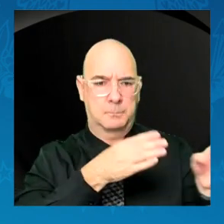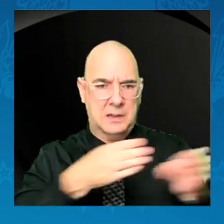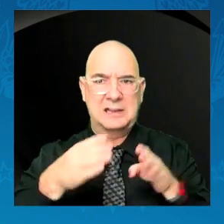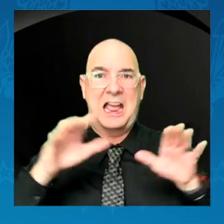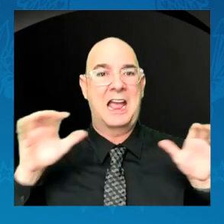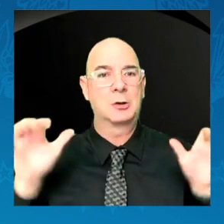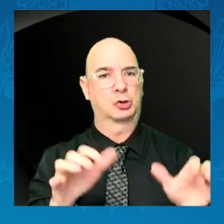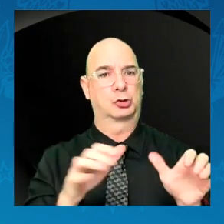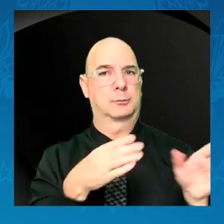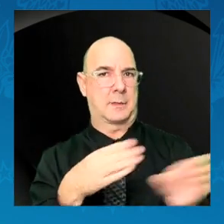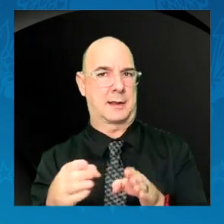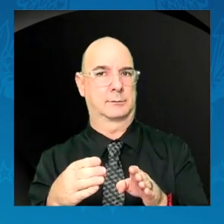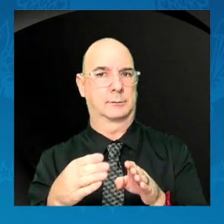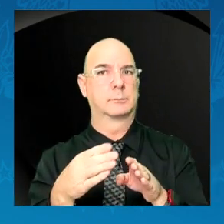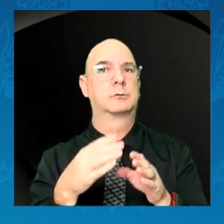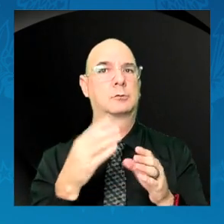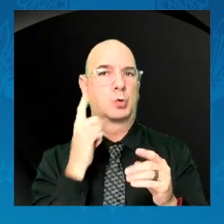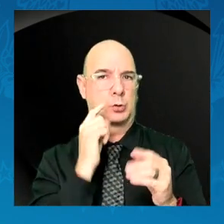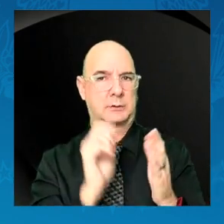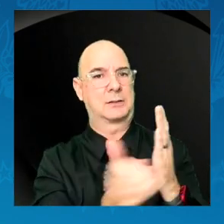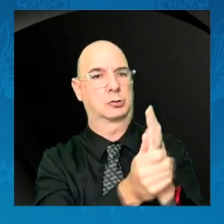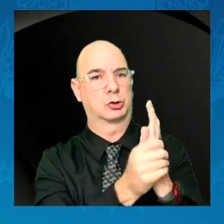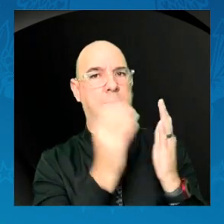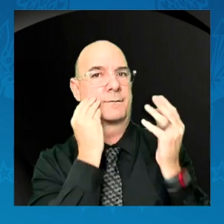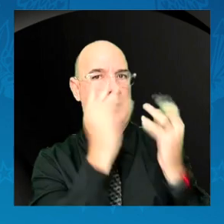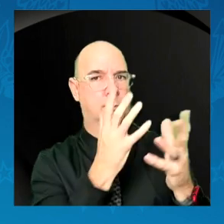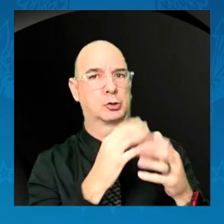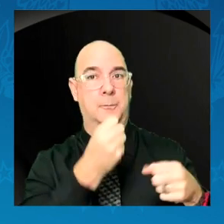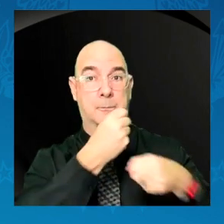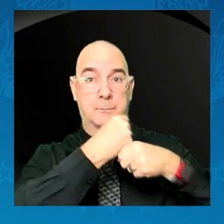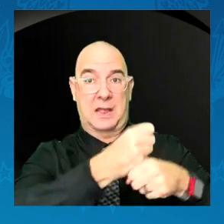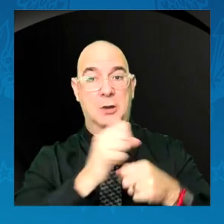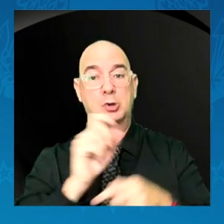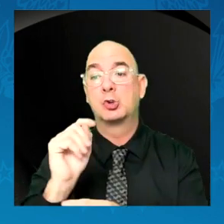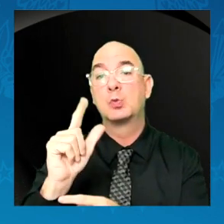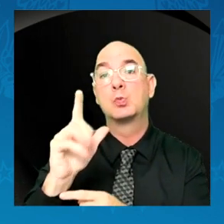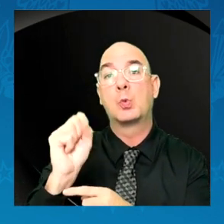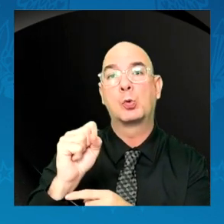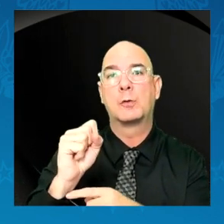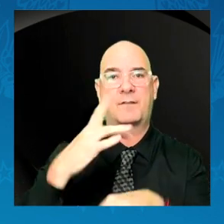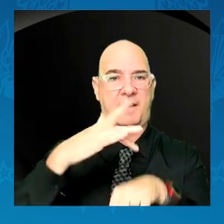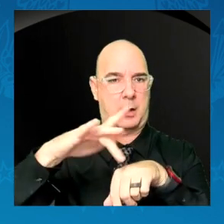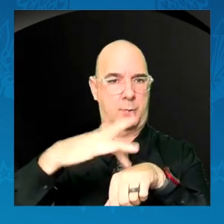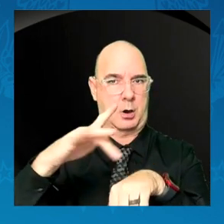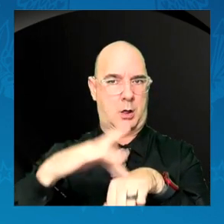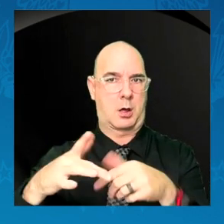and to decision making tools. I'm also asking the State Department to work with interagency partners